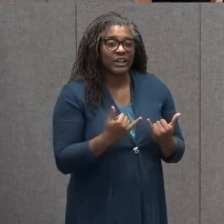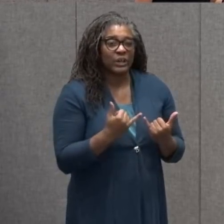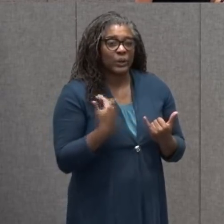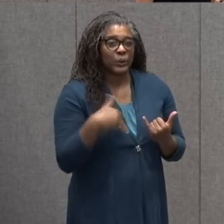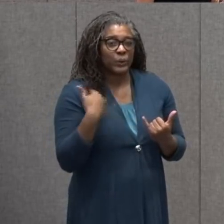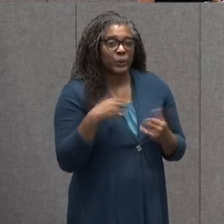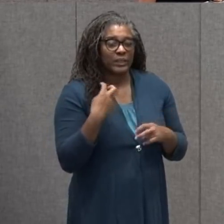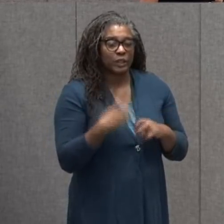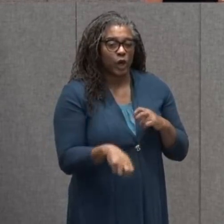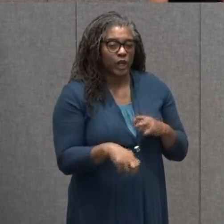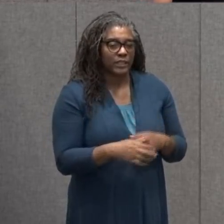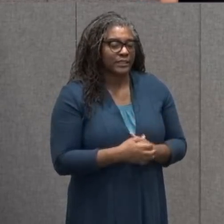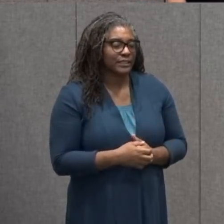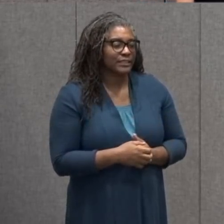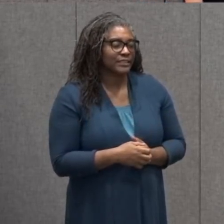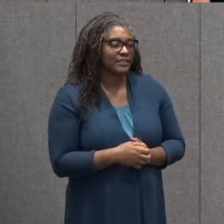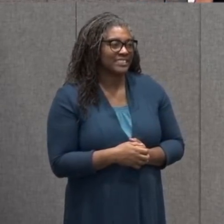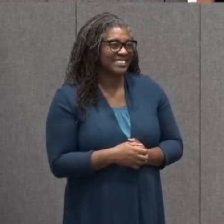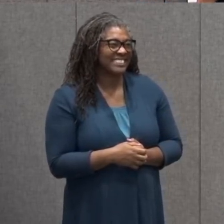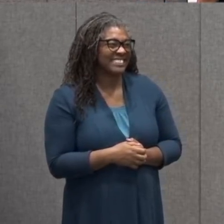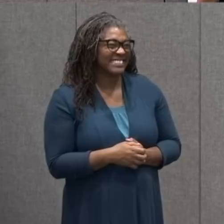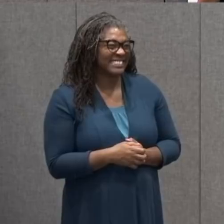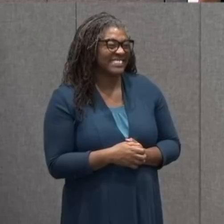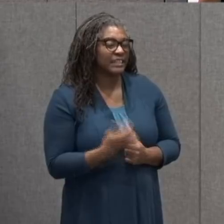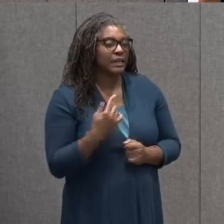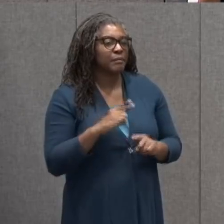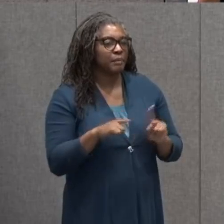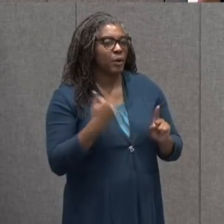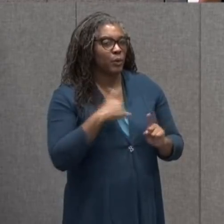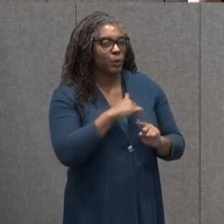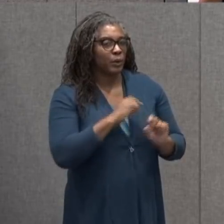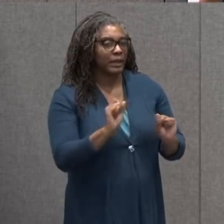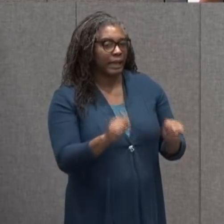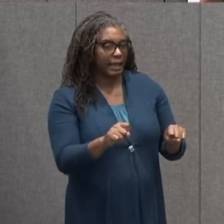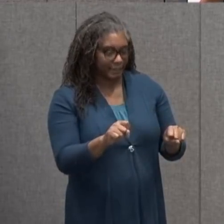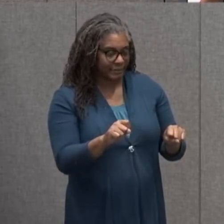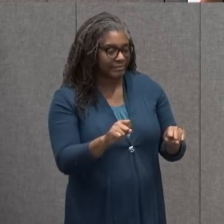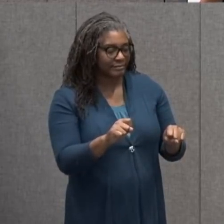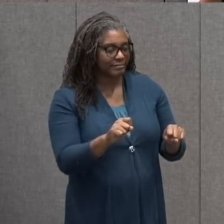Holy guacamole, okay, we can do it. We can do it, Ms. Craft. Are you ready? - Okay.